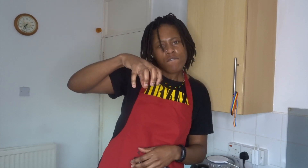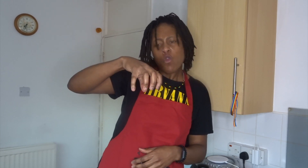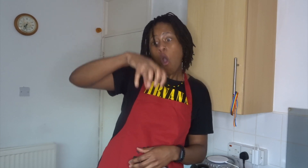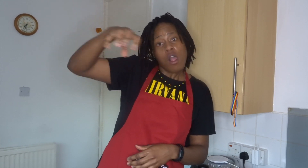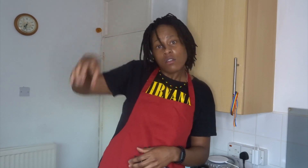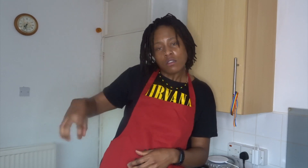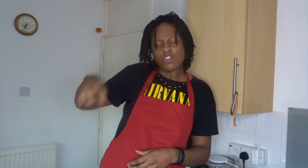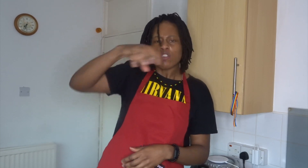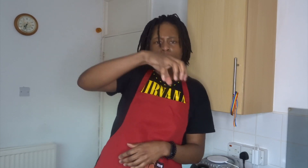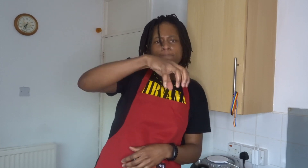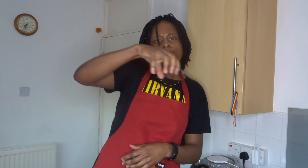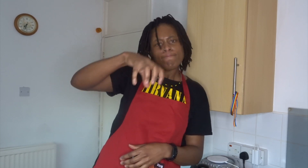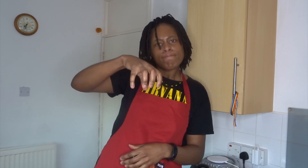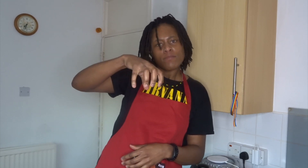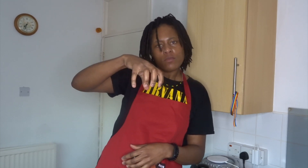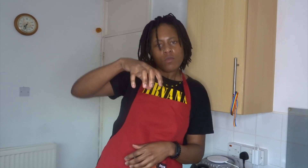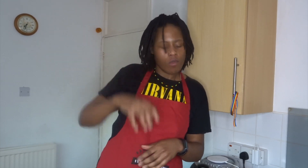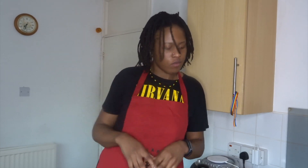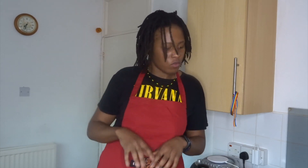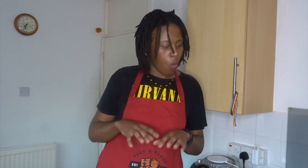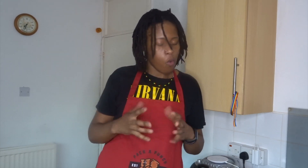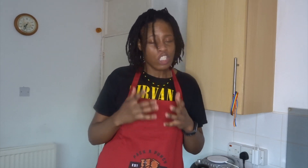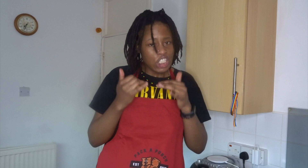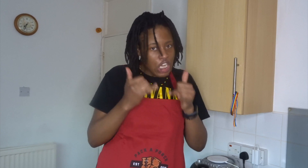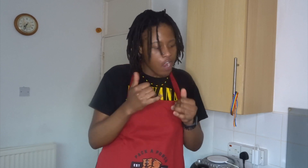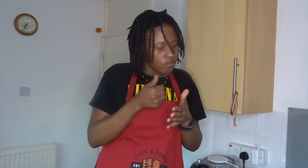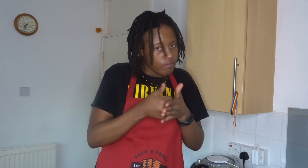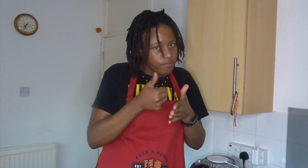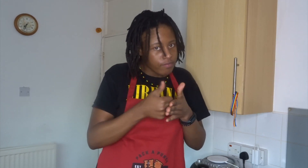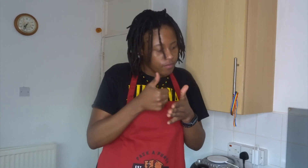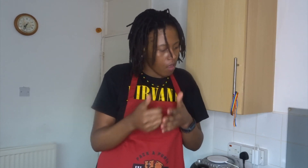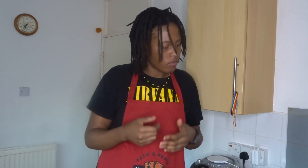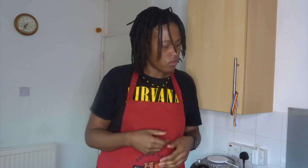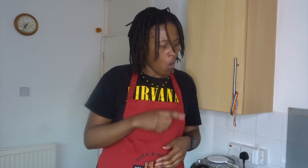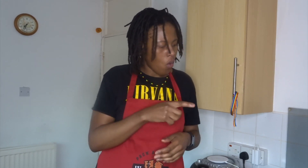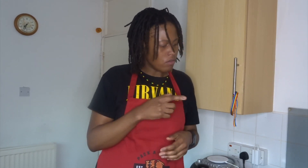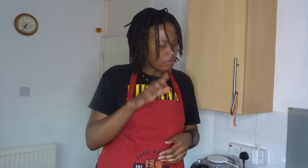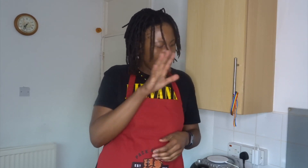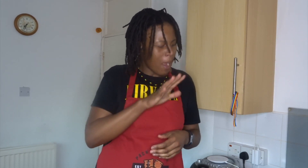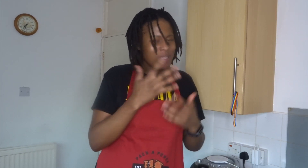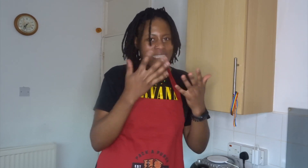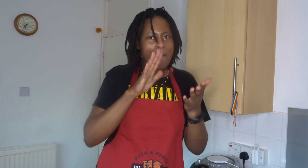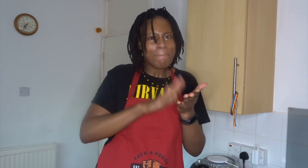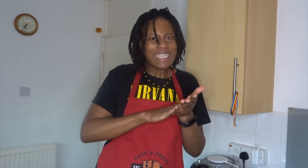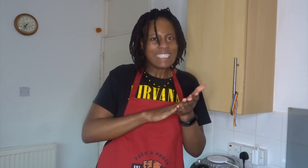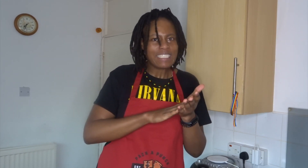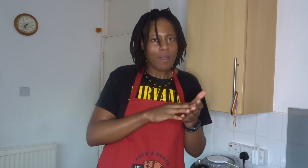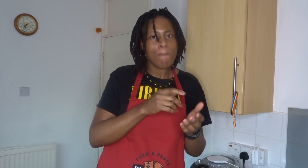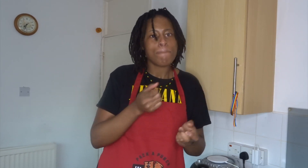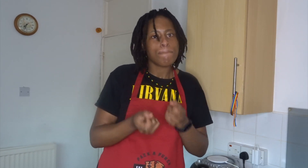So to prevent this from happening, just leave the lid slightly of the pan and check regularly.